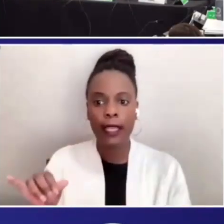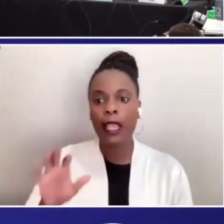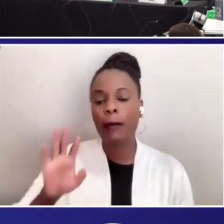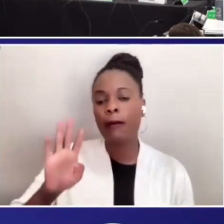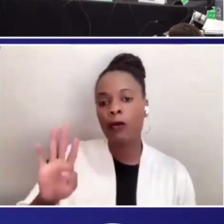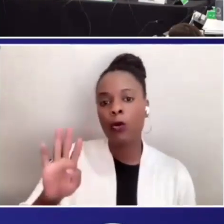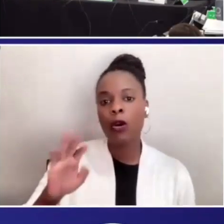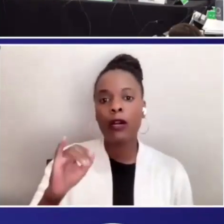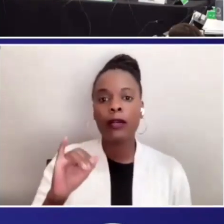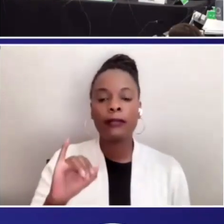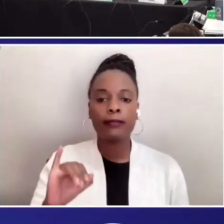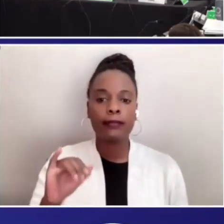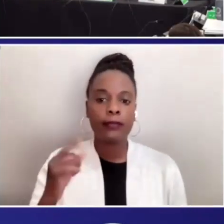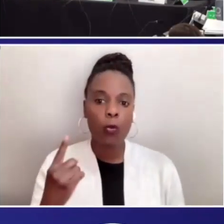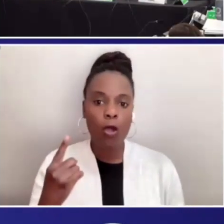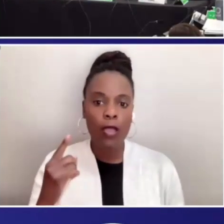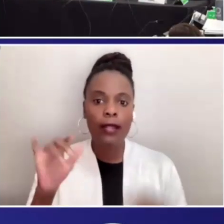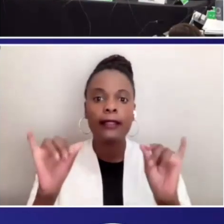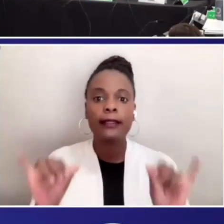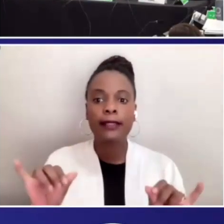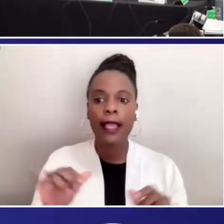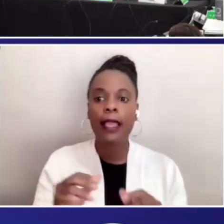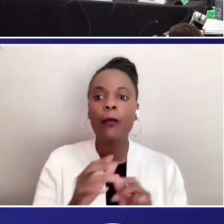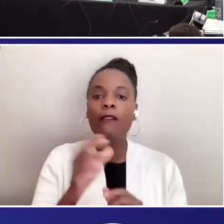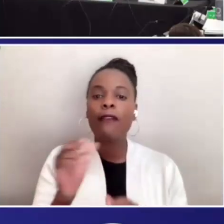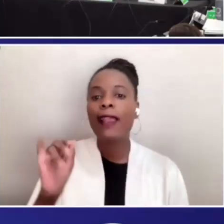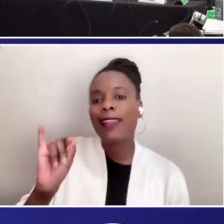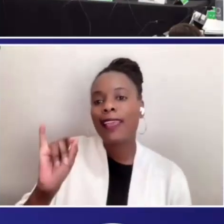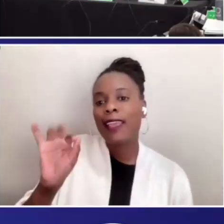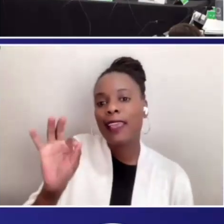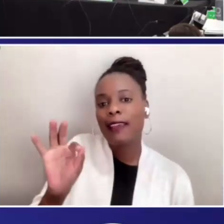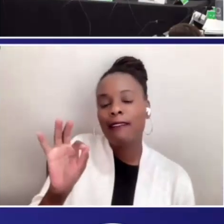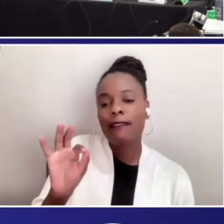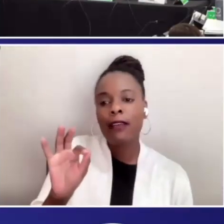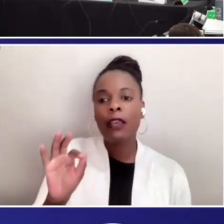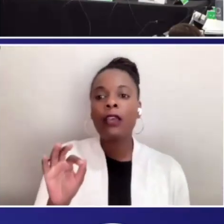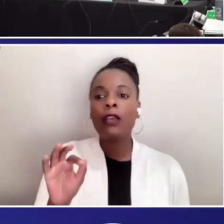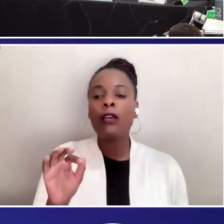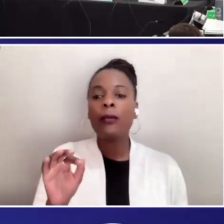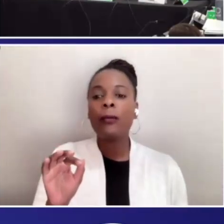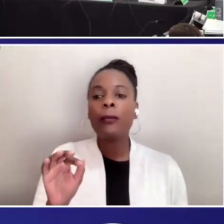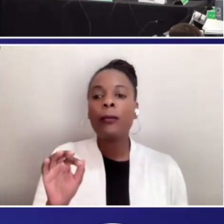And added if and an addition of or the Repayment Assistance Plan,